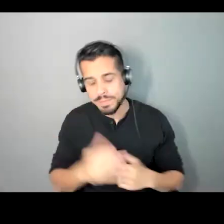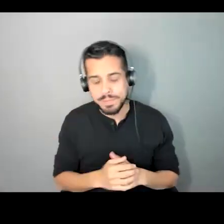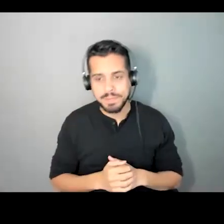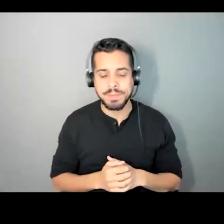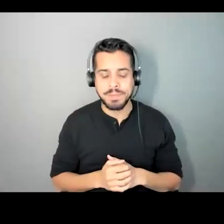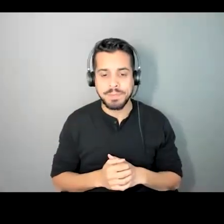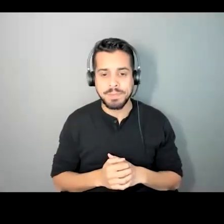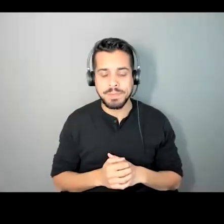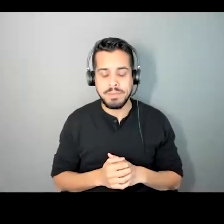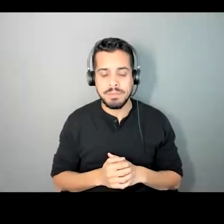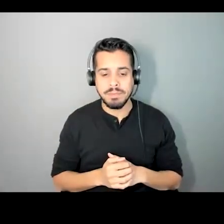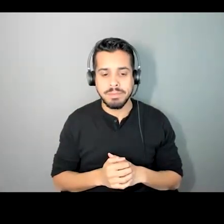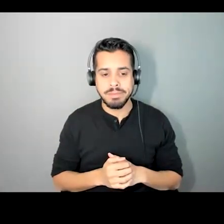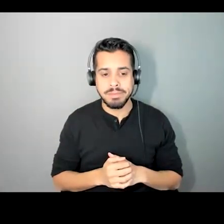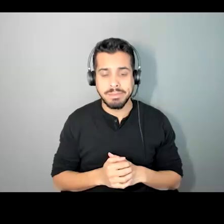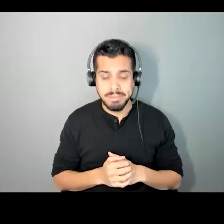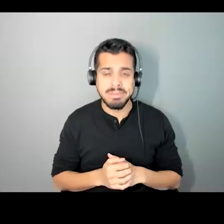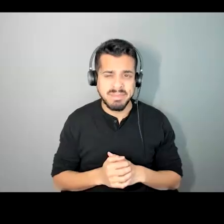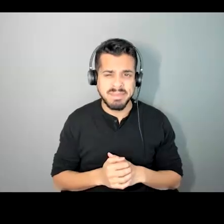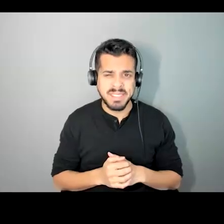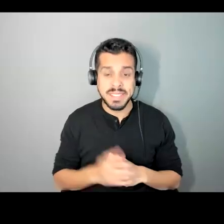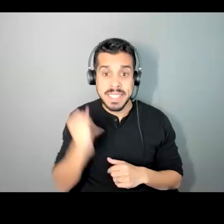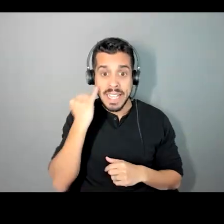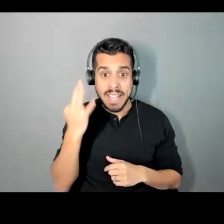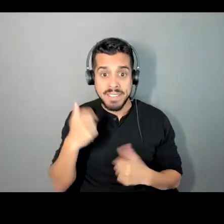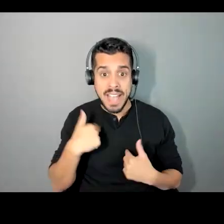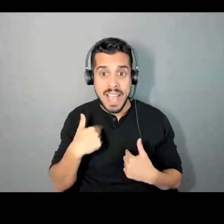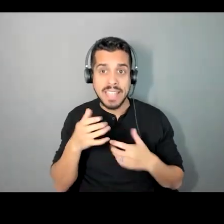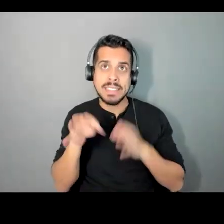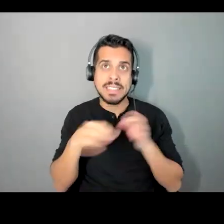And, uh... if I do an audio description of myself,